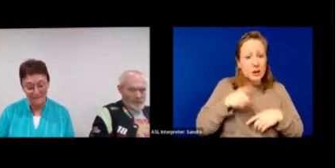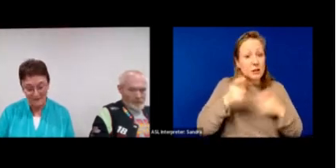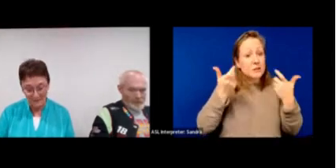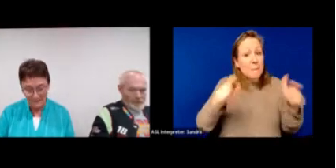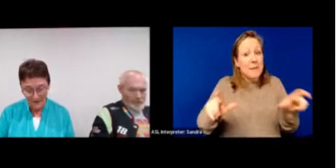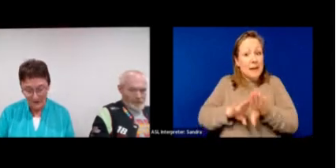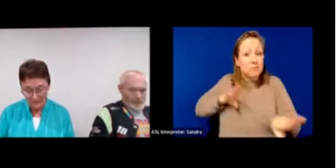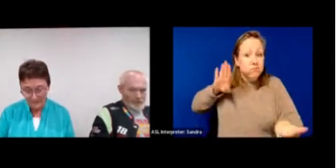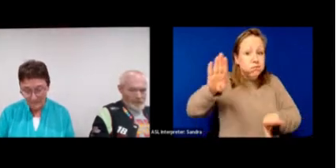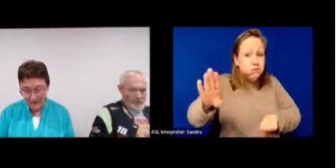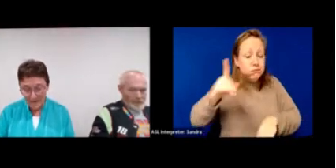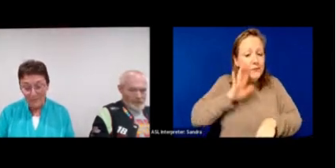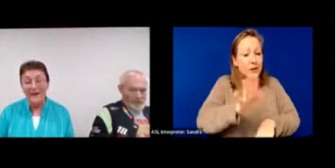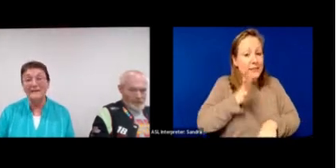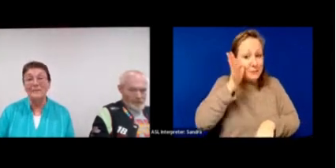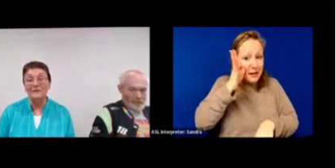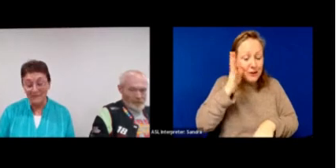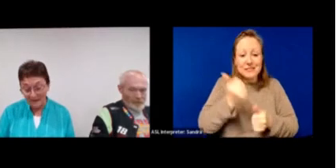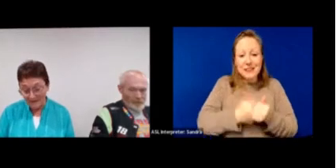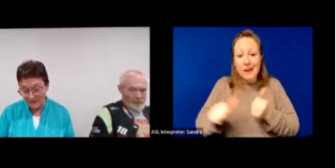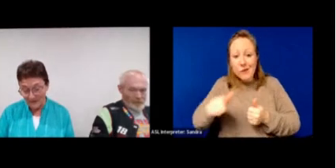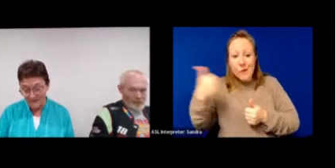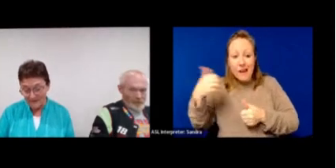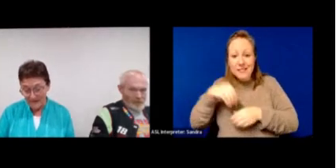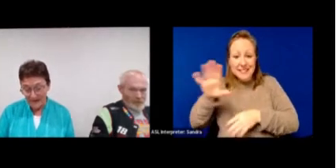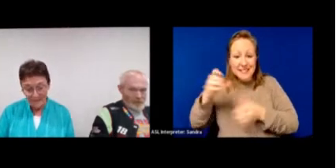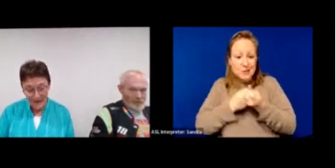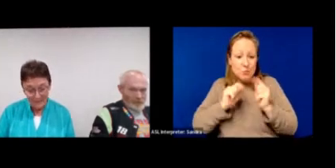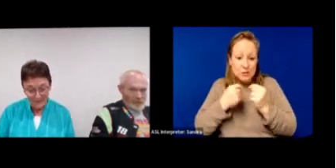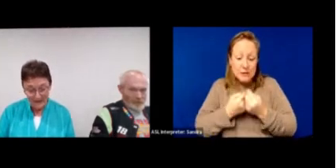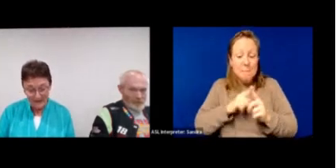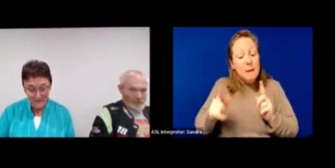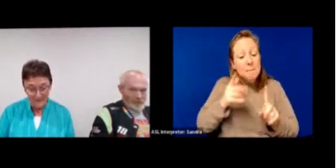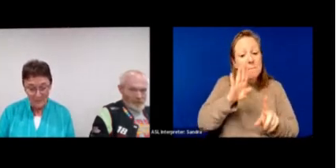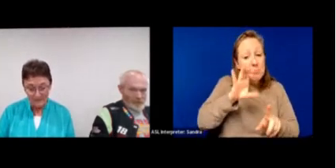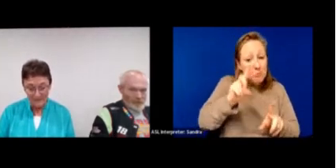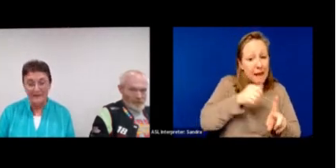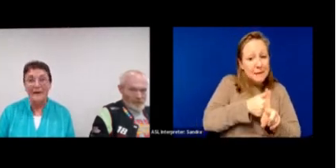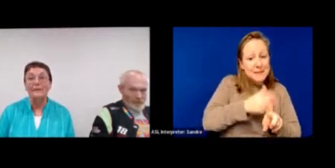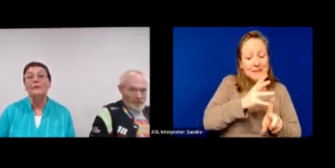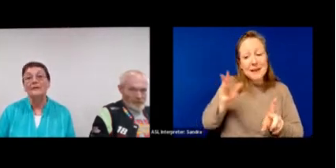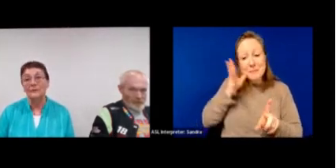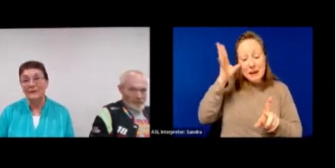team and everyone involved. But Brad and his parents did have the courage, and Brad moved out into a sport living into an